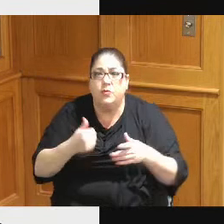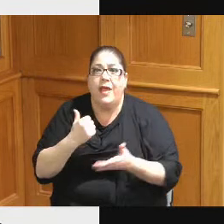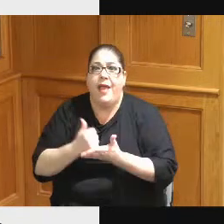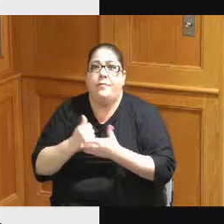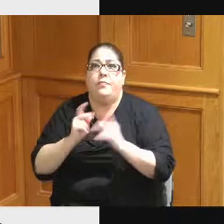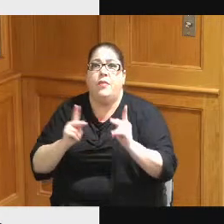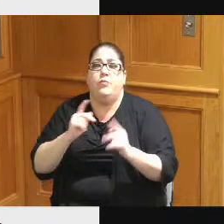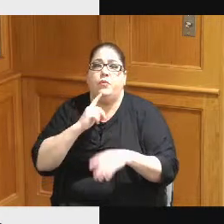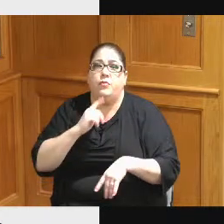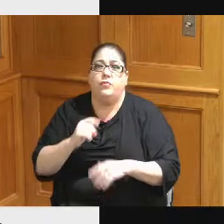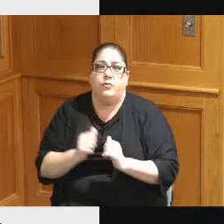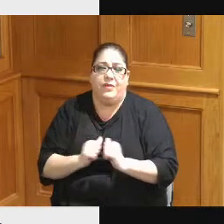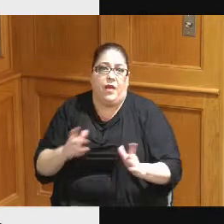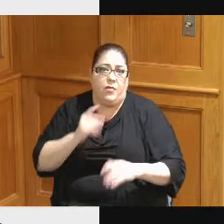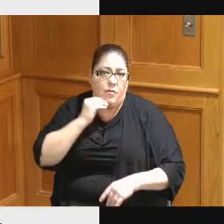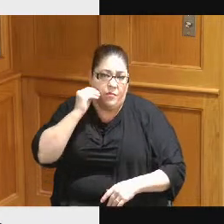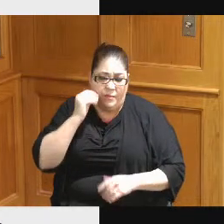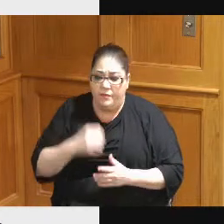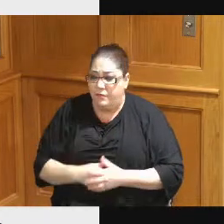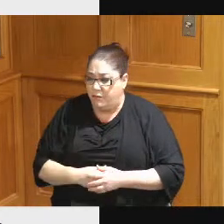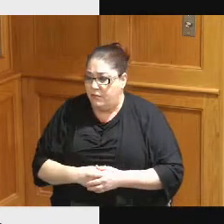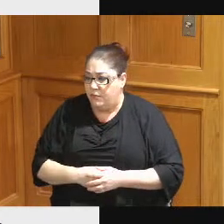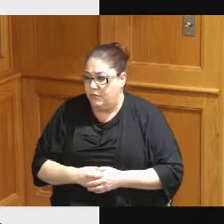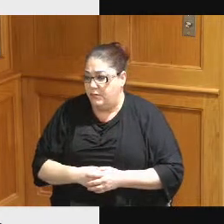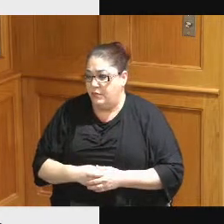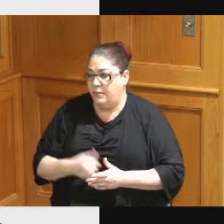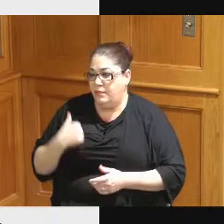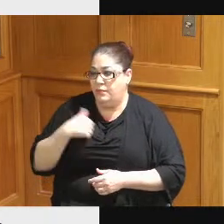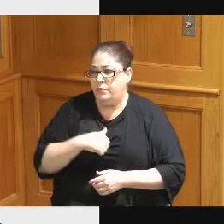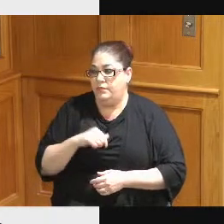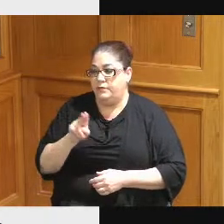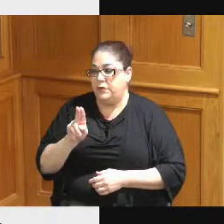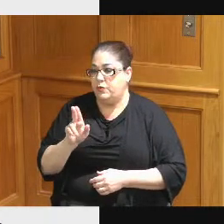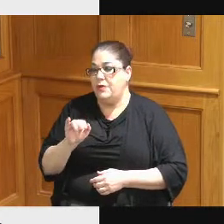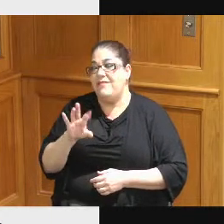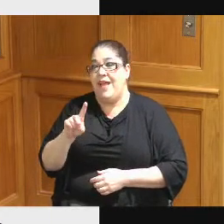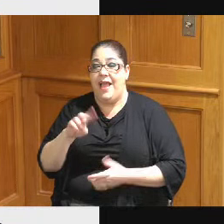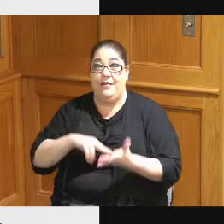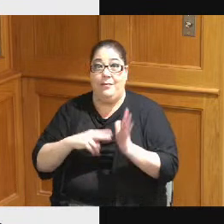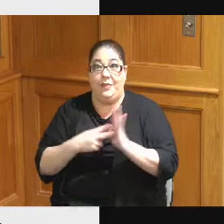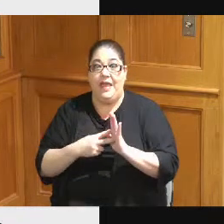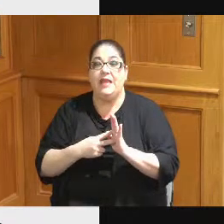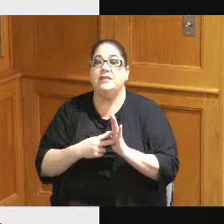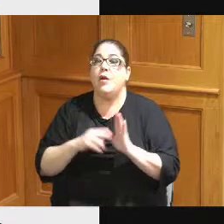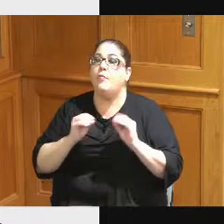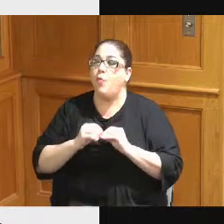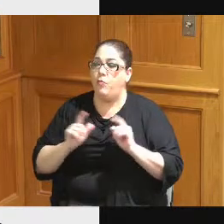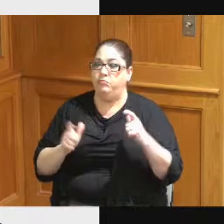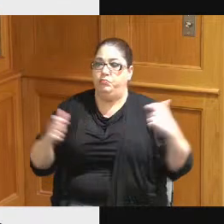homelessness as a unified funding agent we're more competitive for getting additional funding which